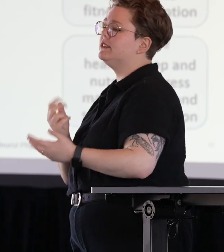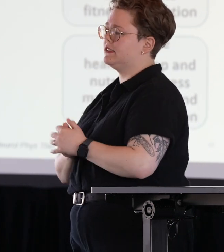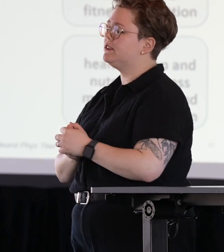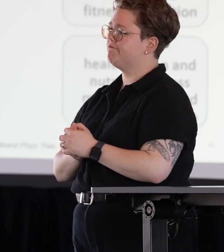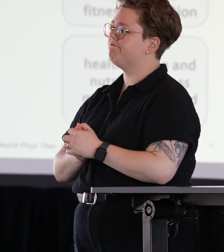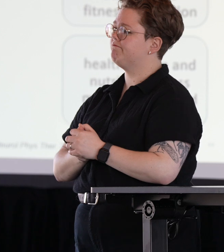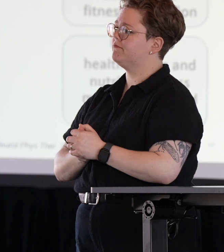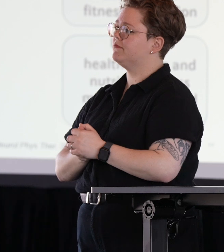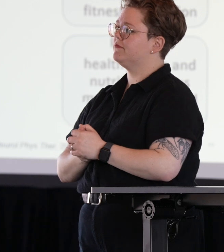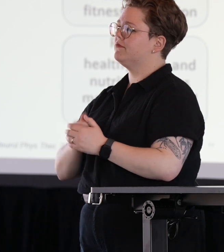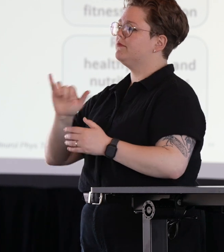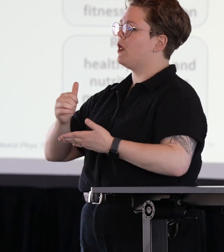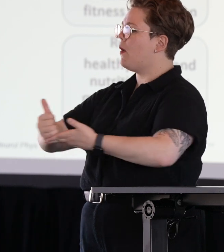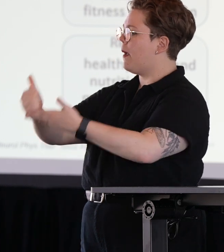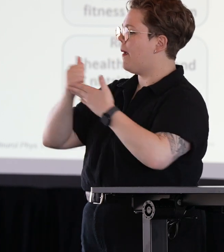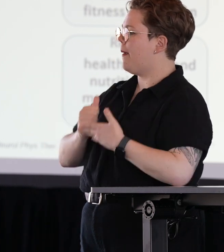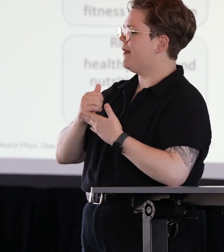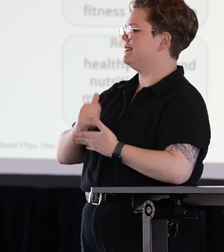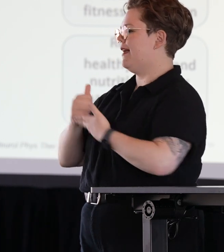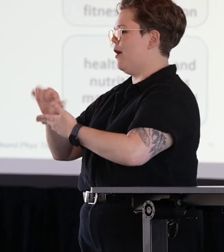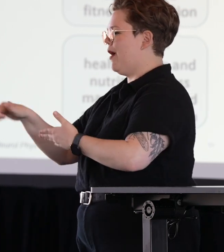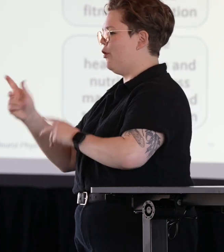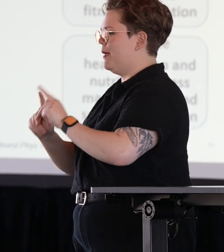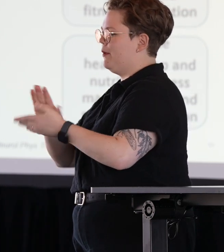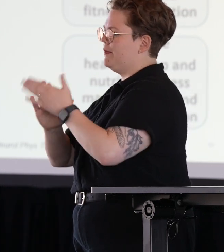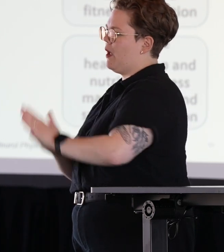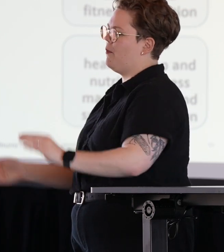things will help us, help people be healthier. What I want to